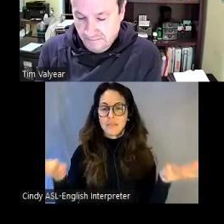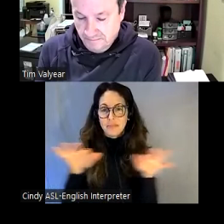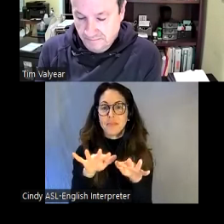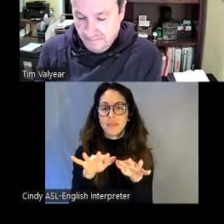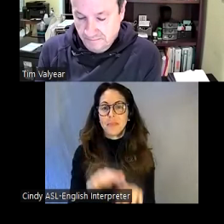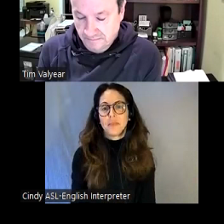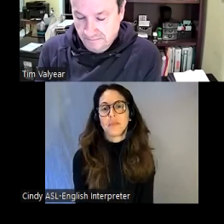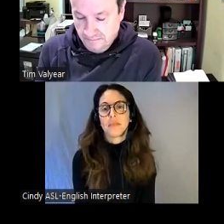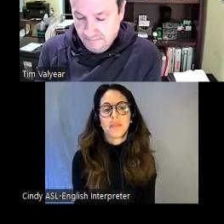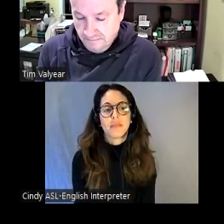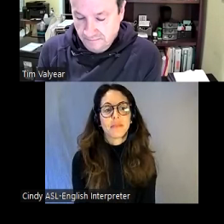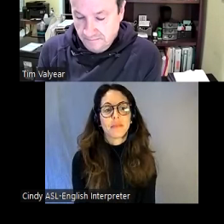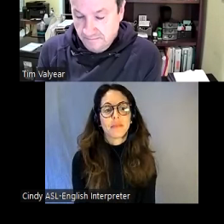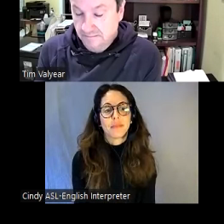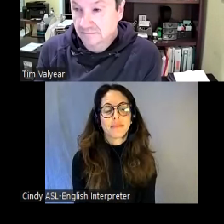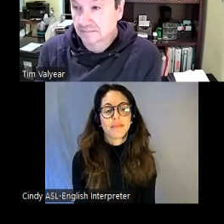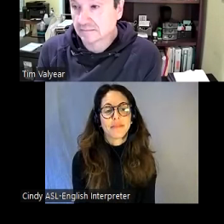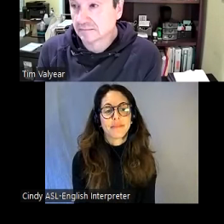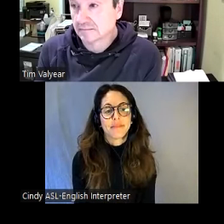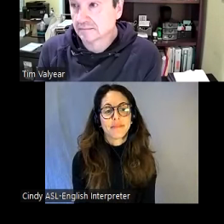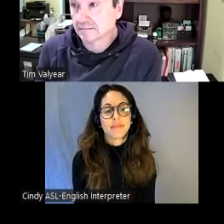people from across Turtle Island. And we are grateful to